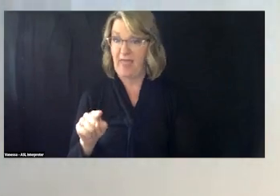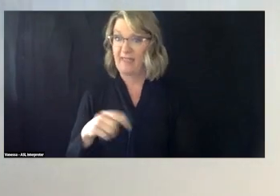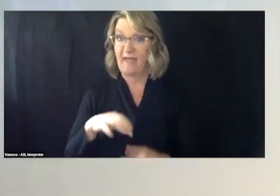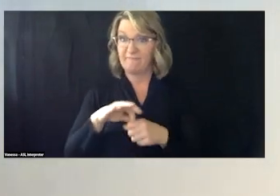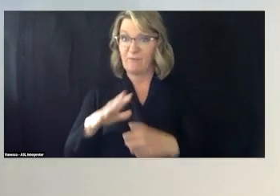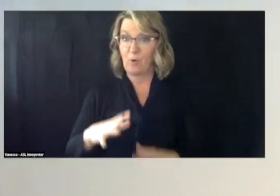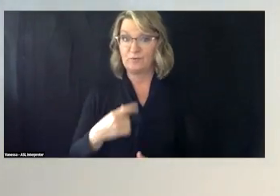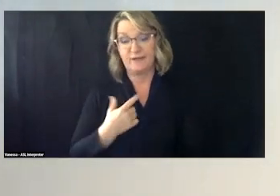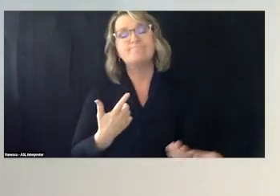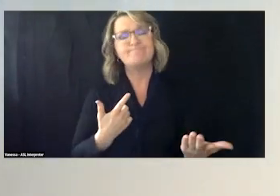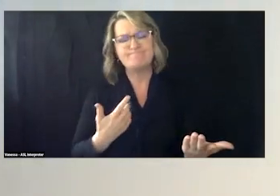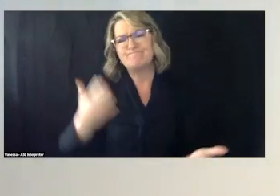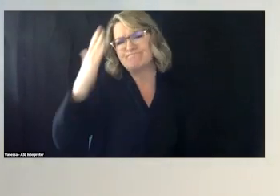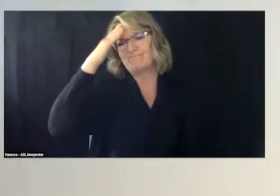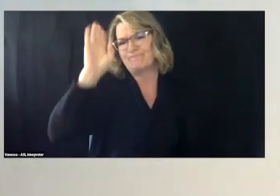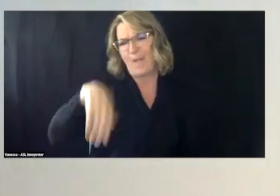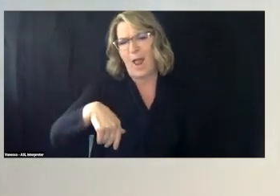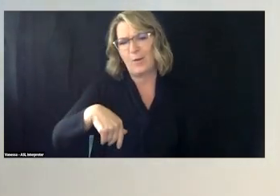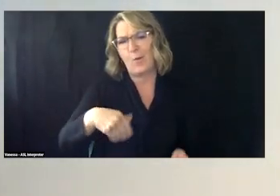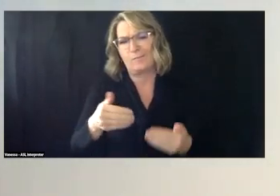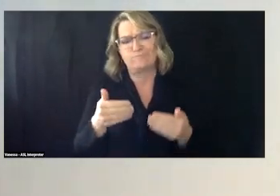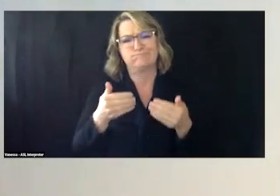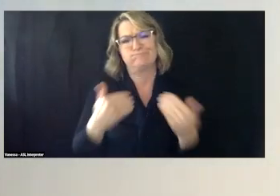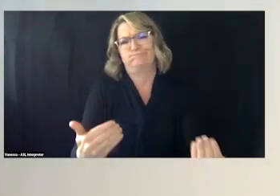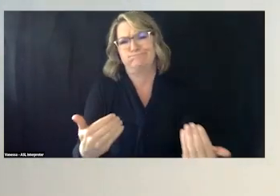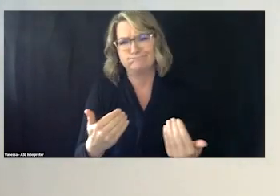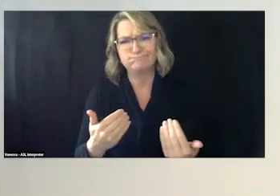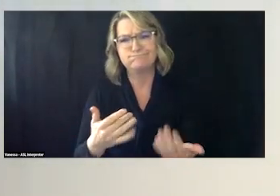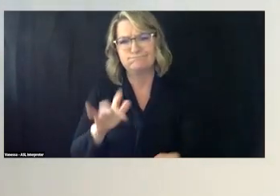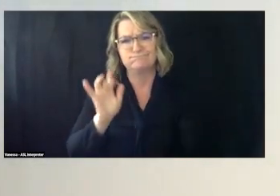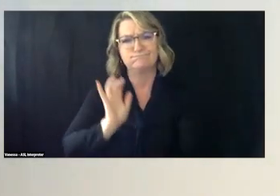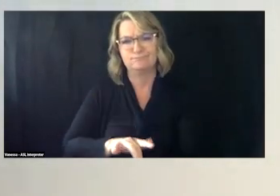but in this case then the voter would say I'm aware of that I'm going to go